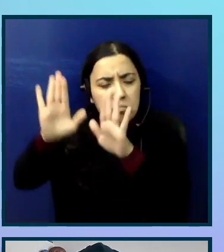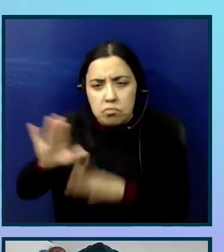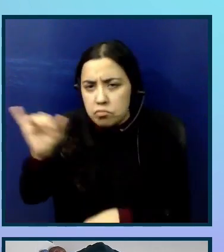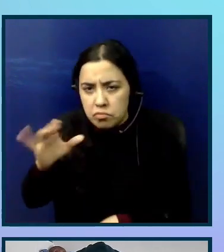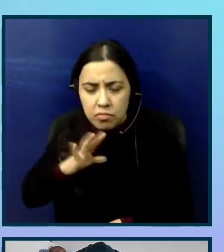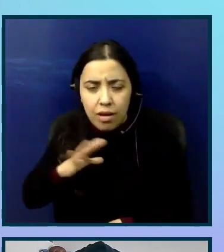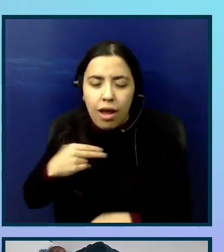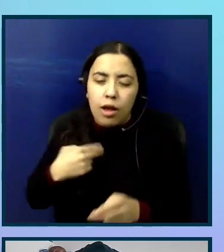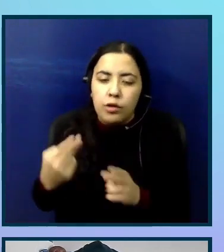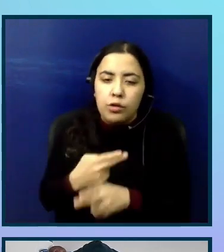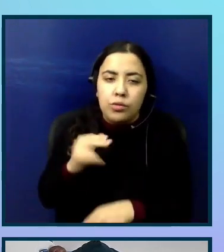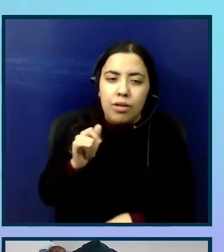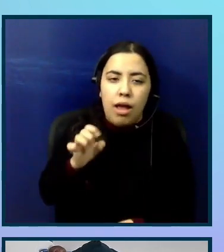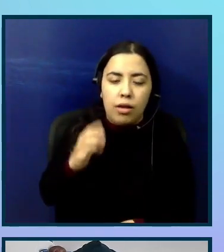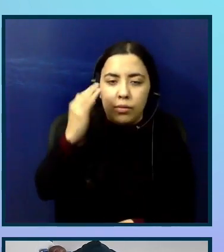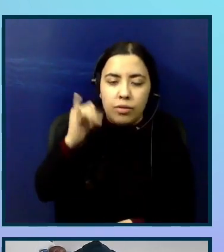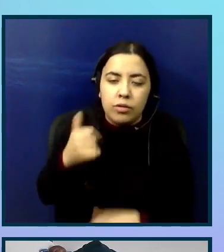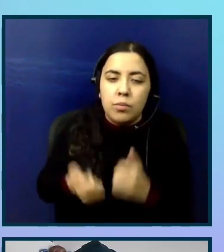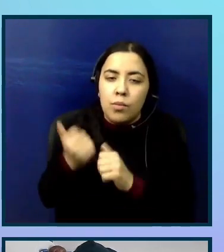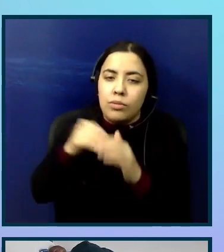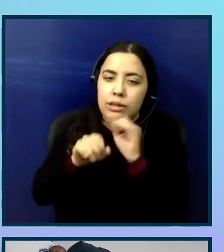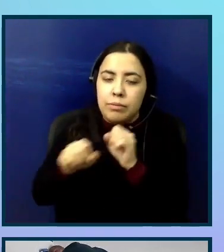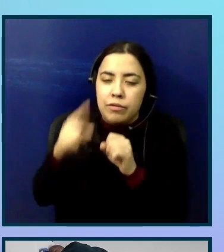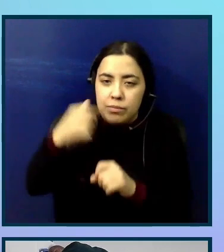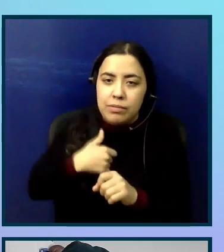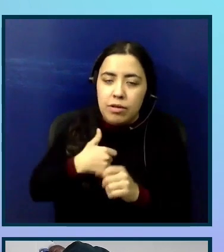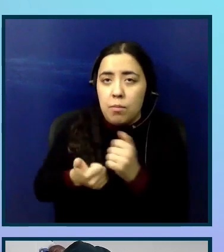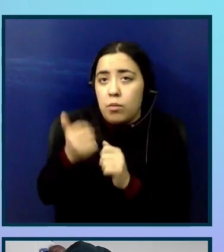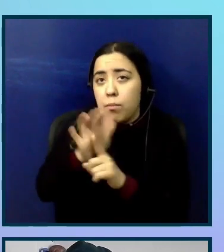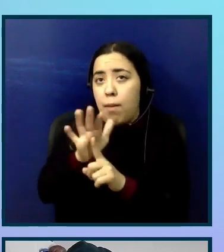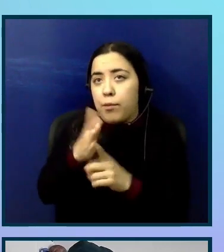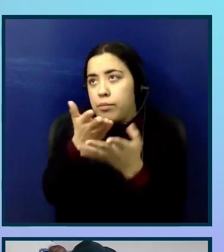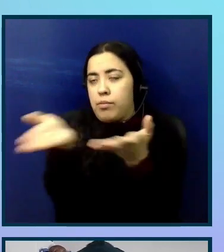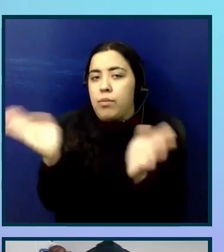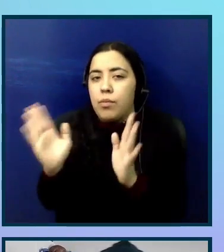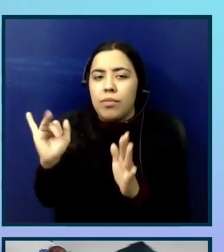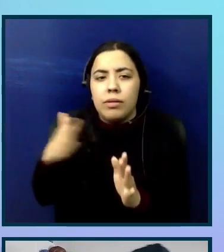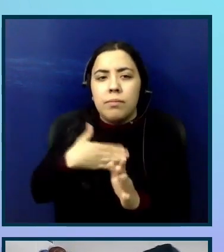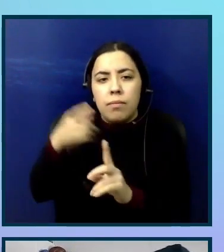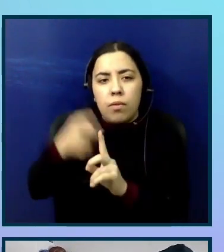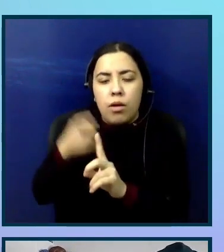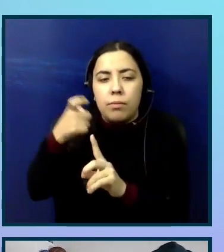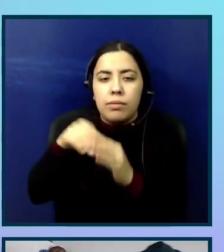of the most popular ones that still out there. So that's automated accessibility libraries. Linting is different.